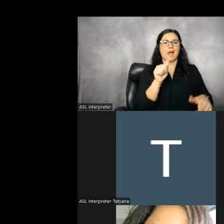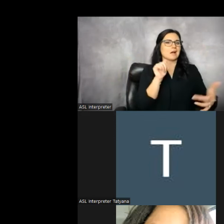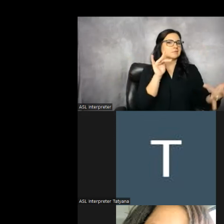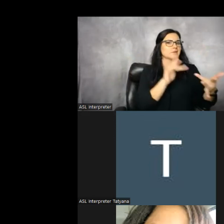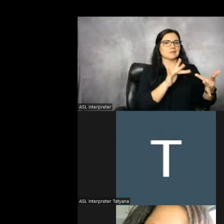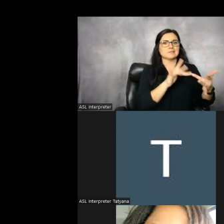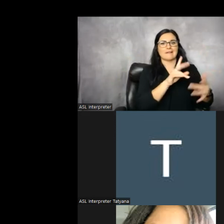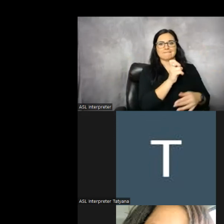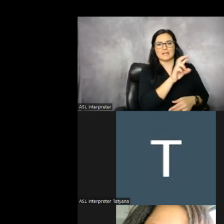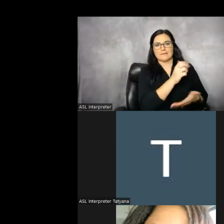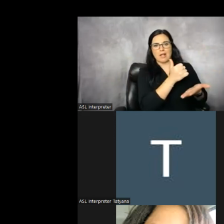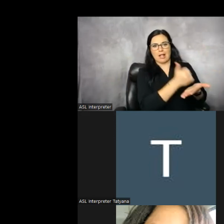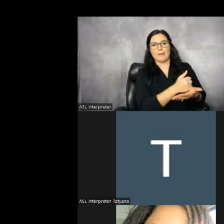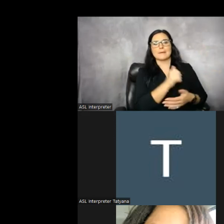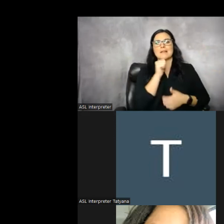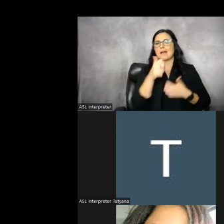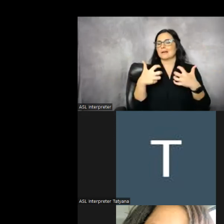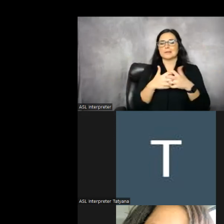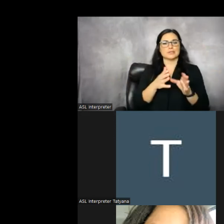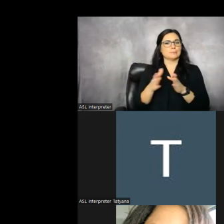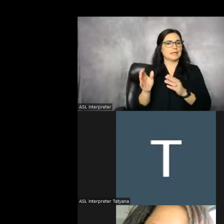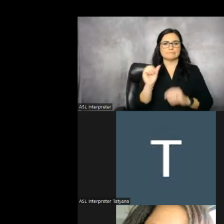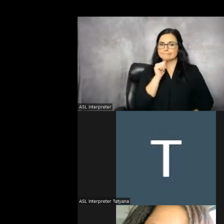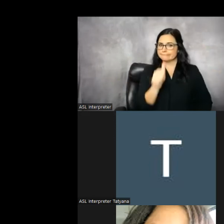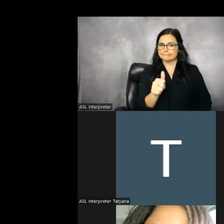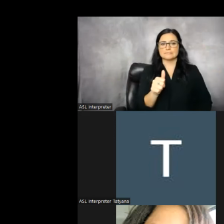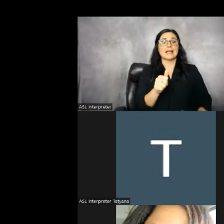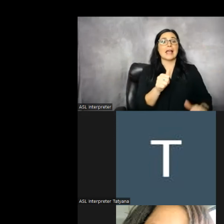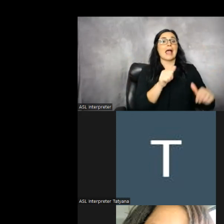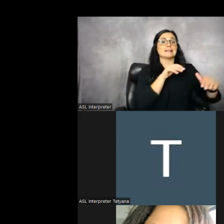It's not an accommodation plan. It's not an accessibility statement.